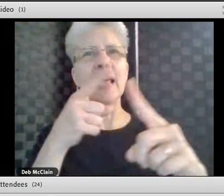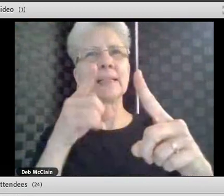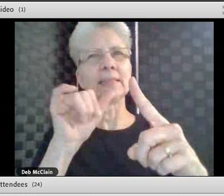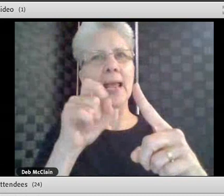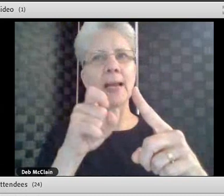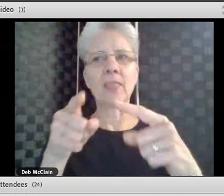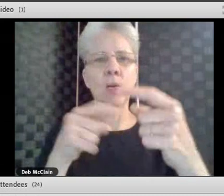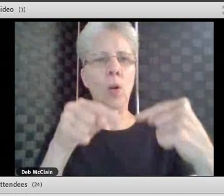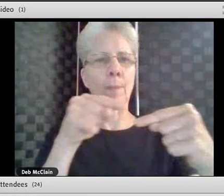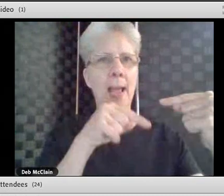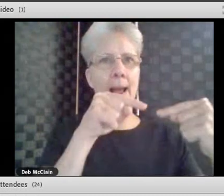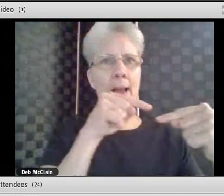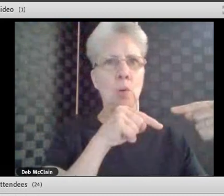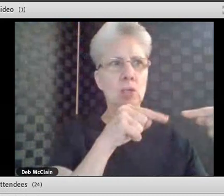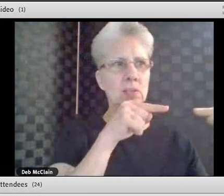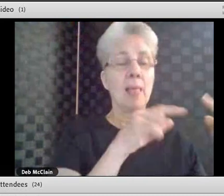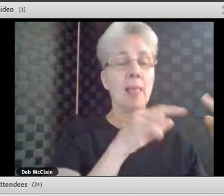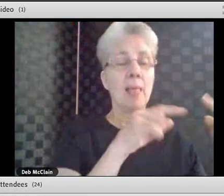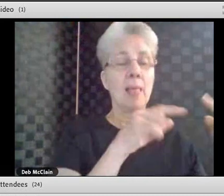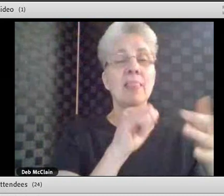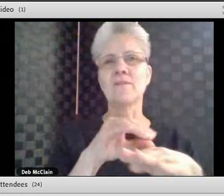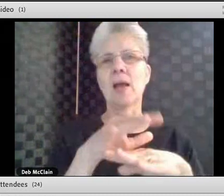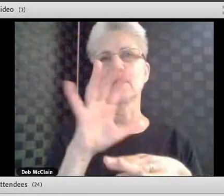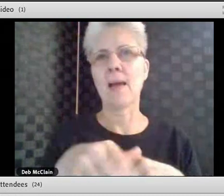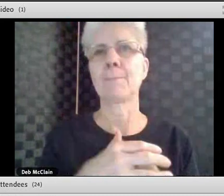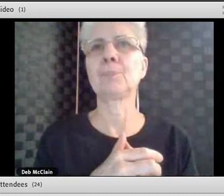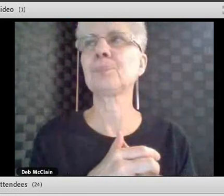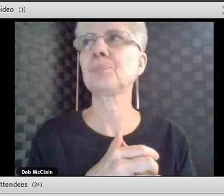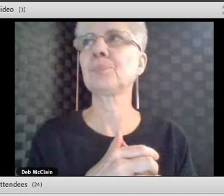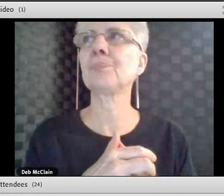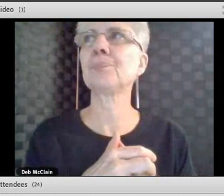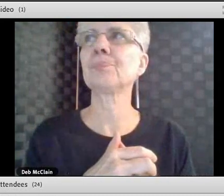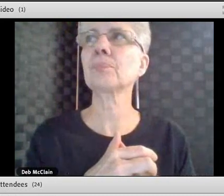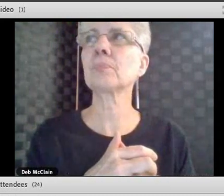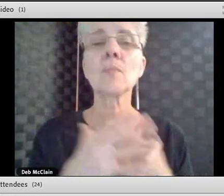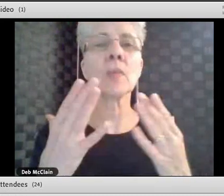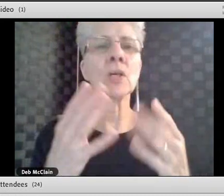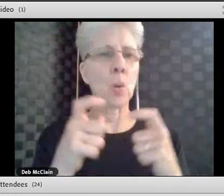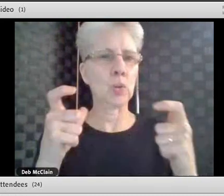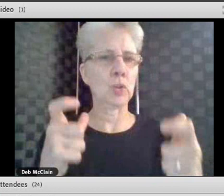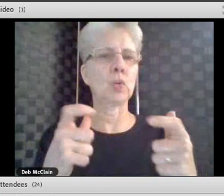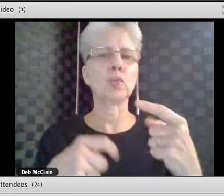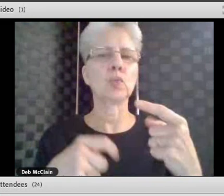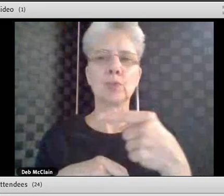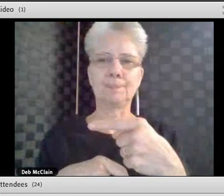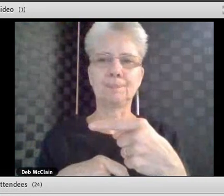set a goal date, and then kind of work back from that would be my advice.